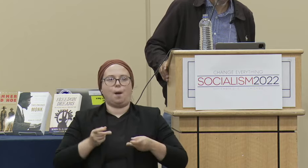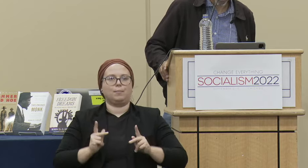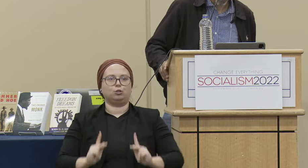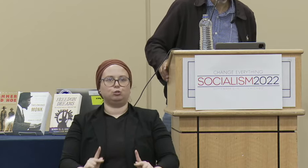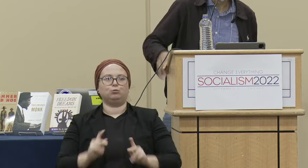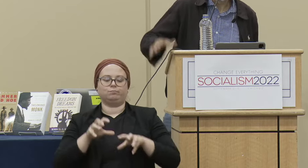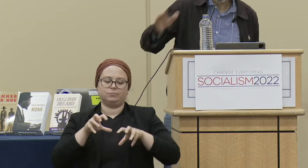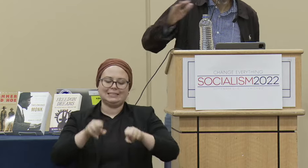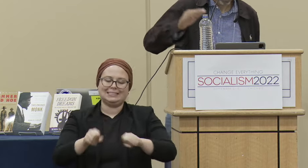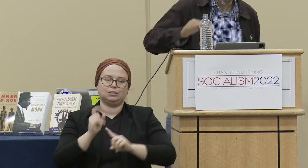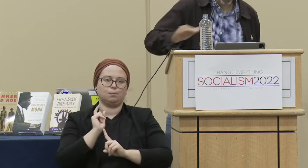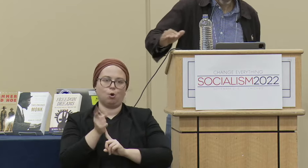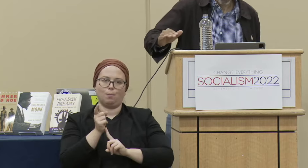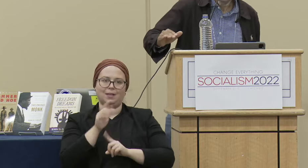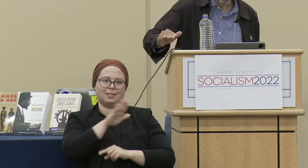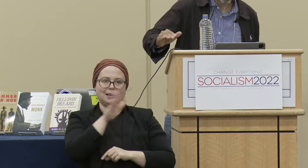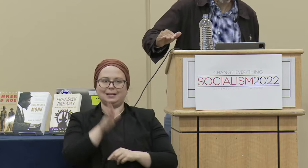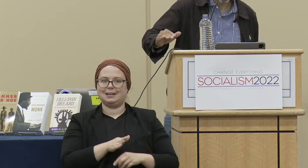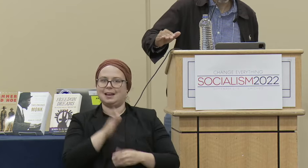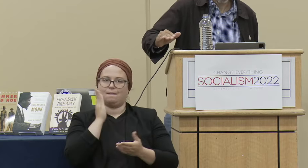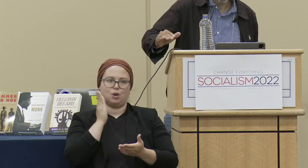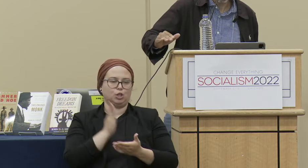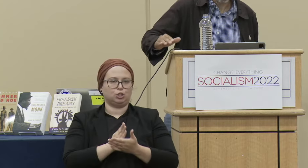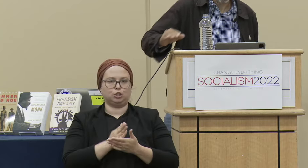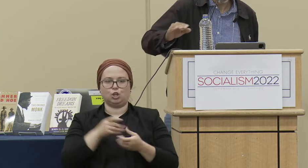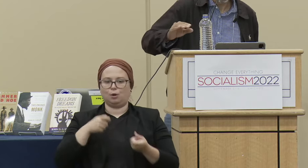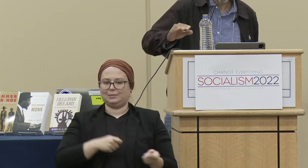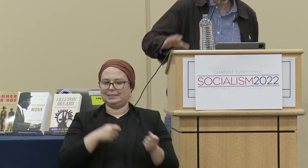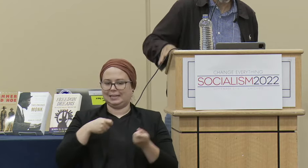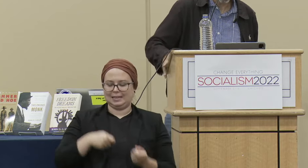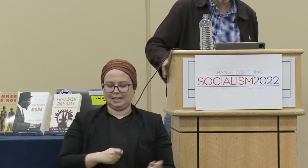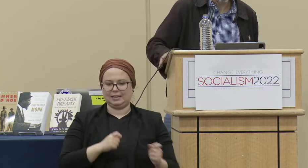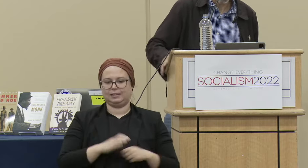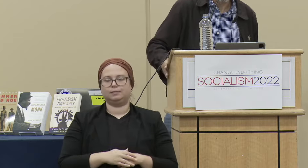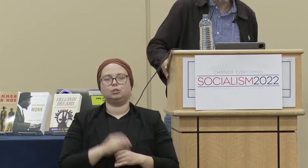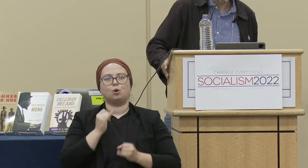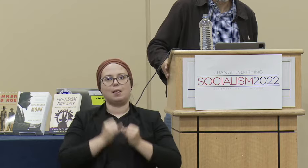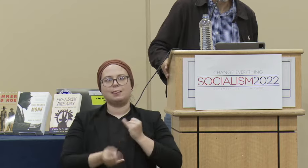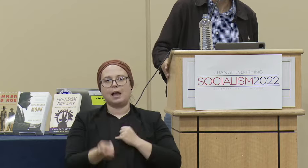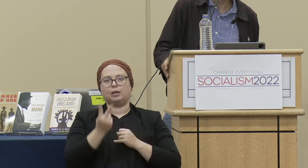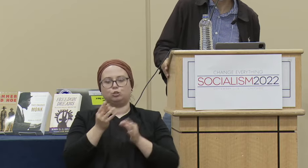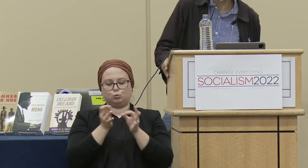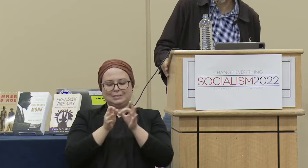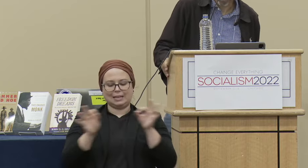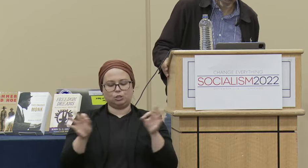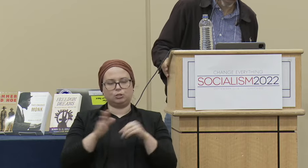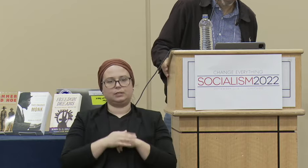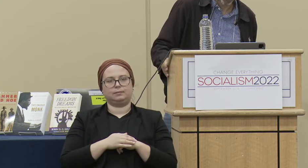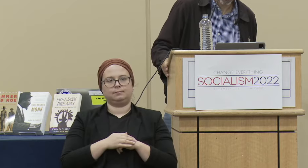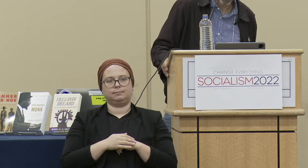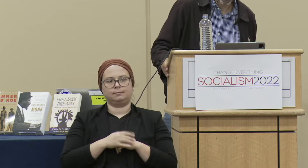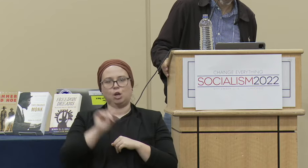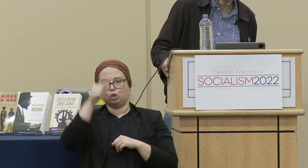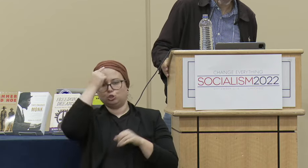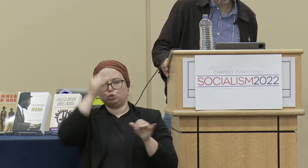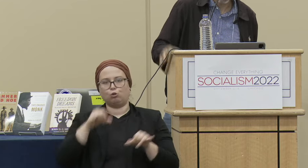seize the moment. They haven't stopped digging .